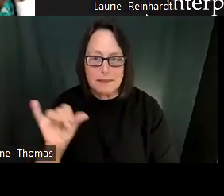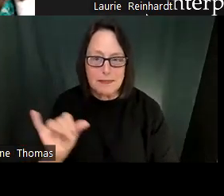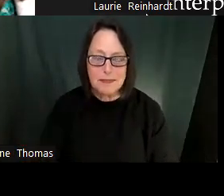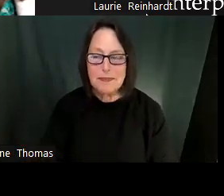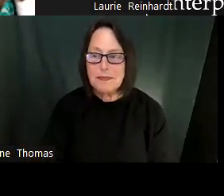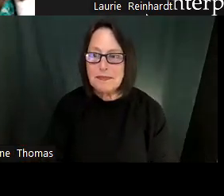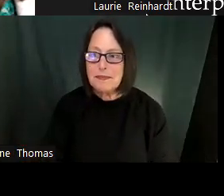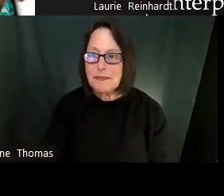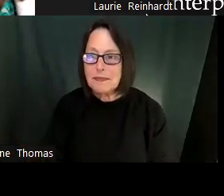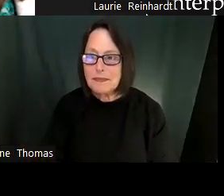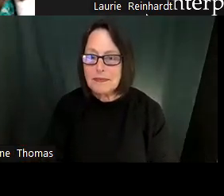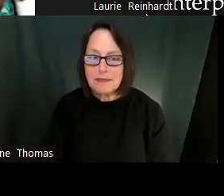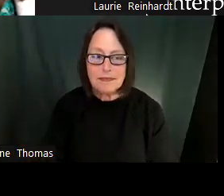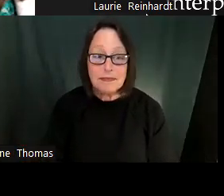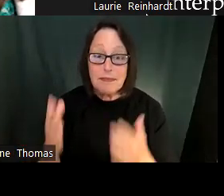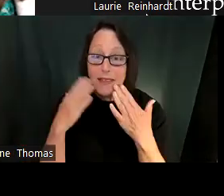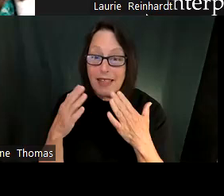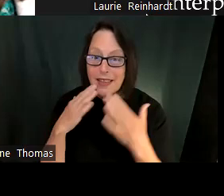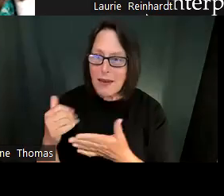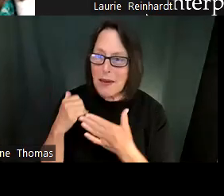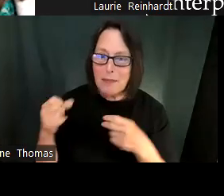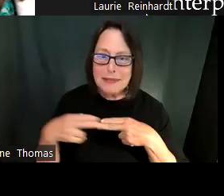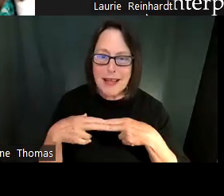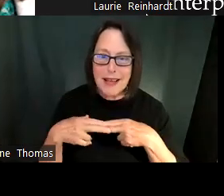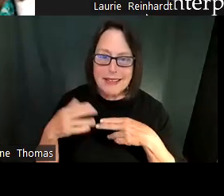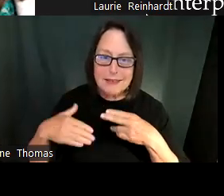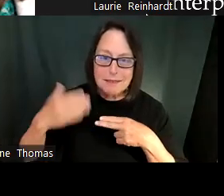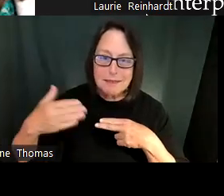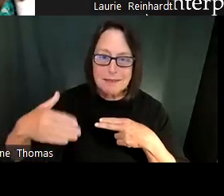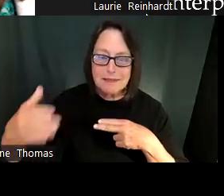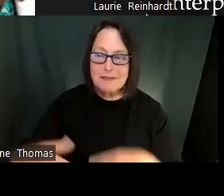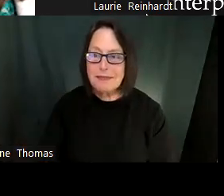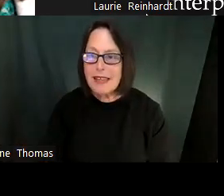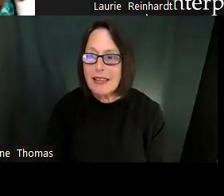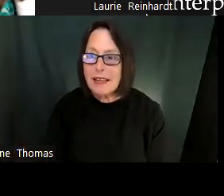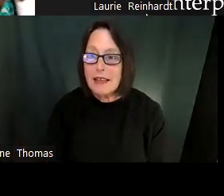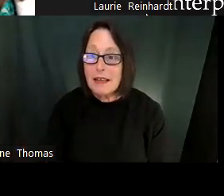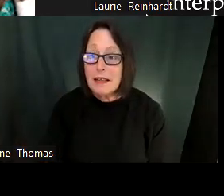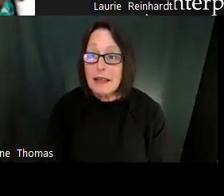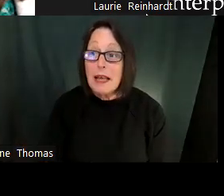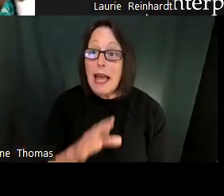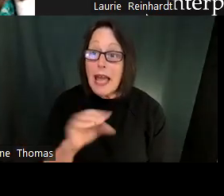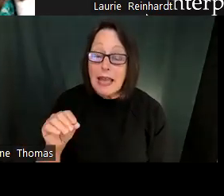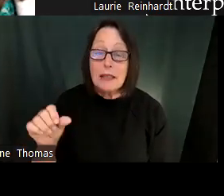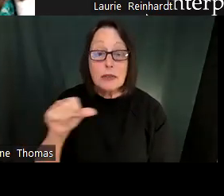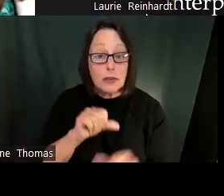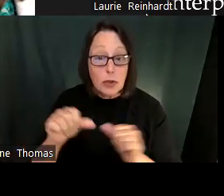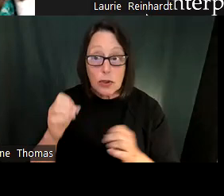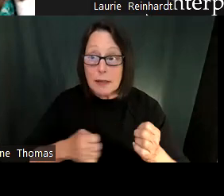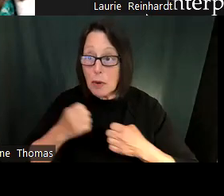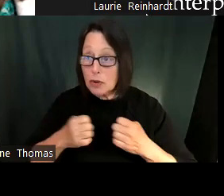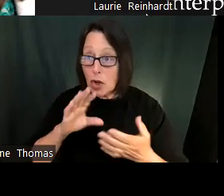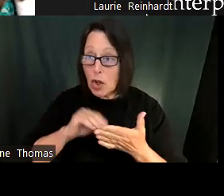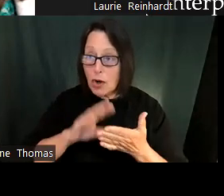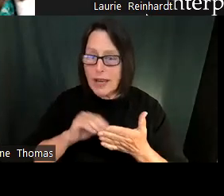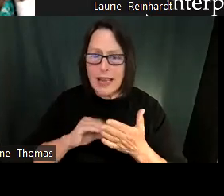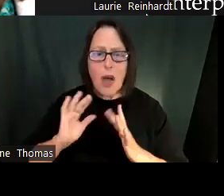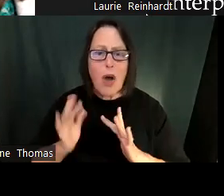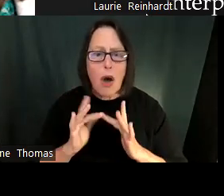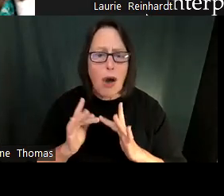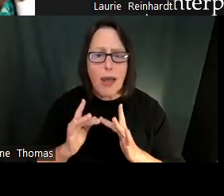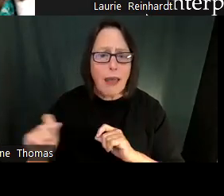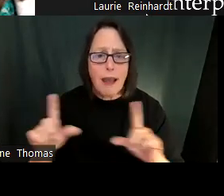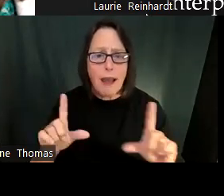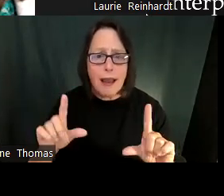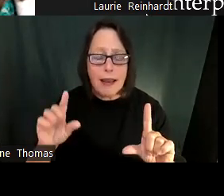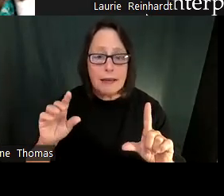And then, and that's why I made it real big because it also improves school climate.